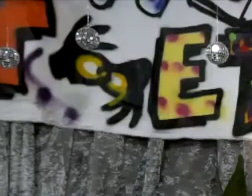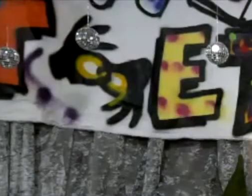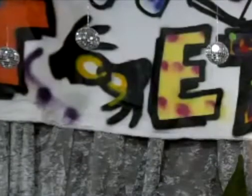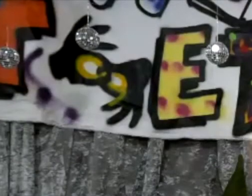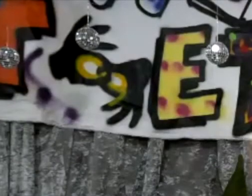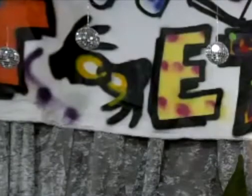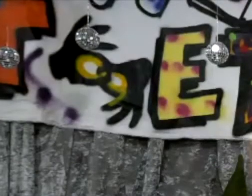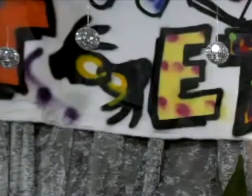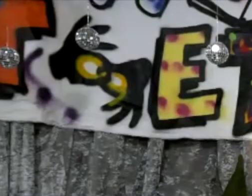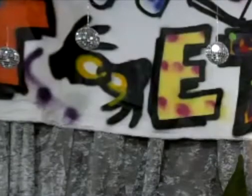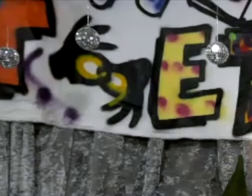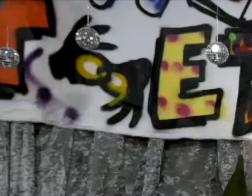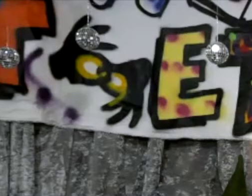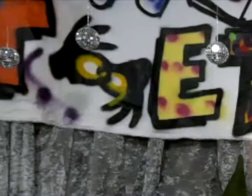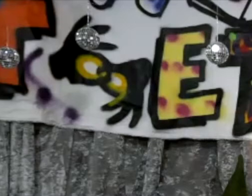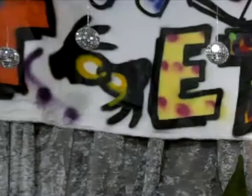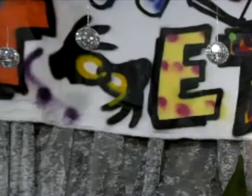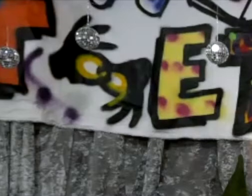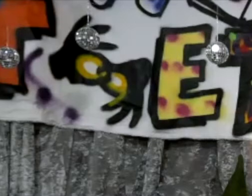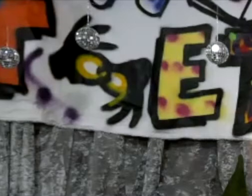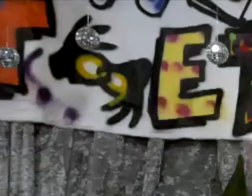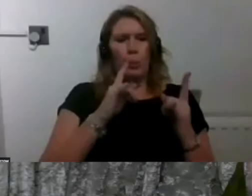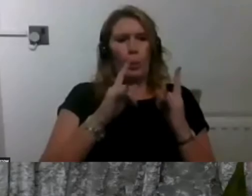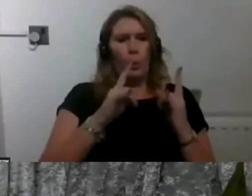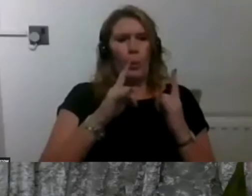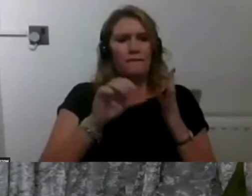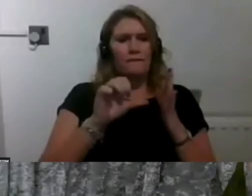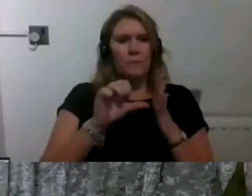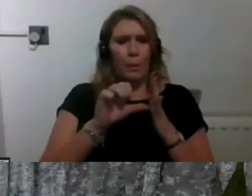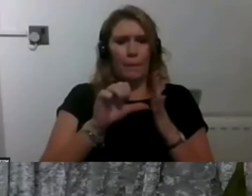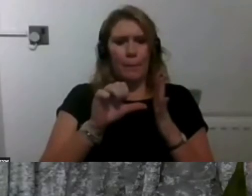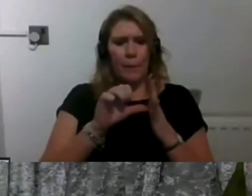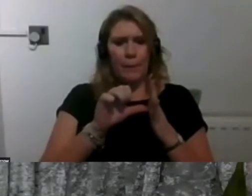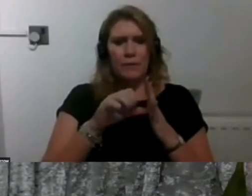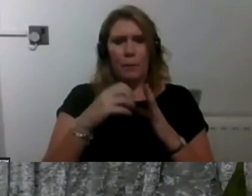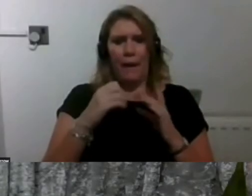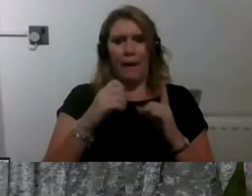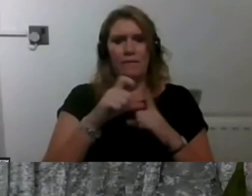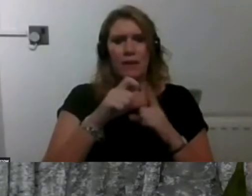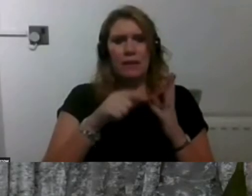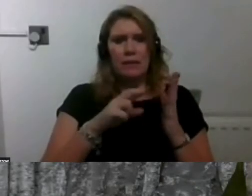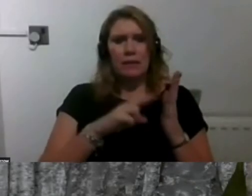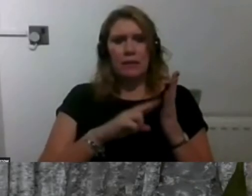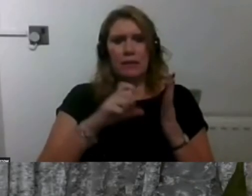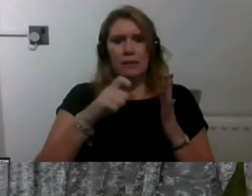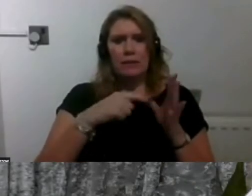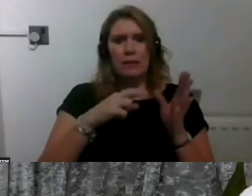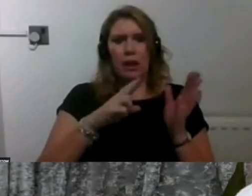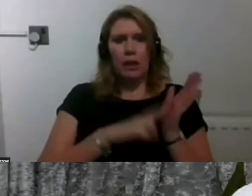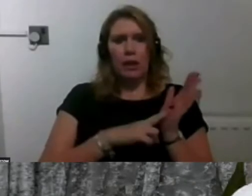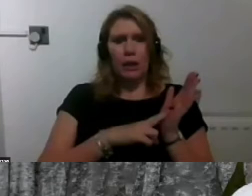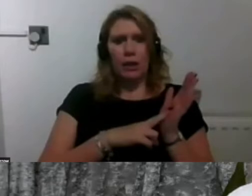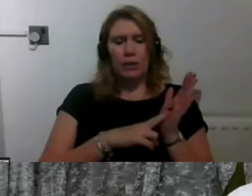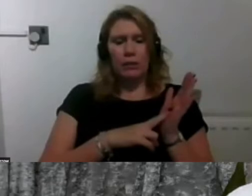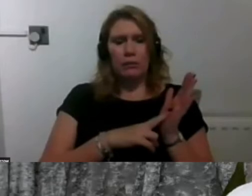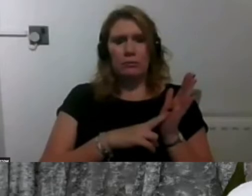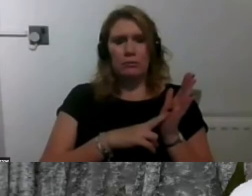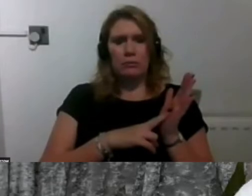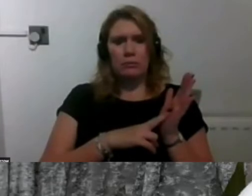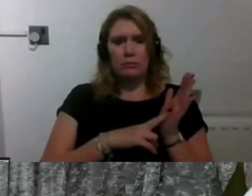problems. We have just got Duncan, ah back on spotlight. What I am going to